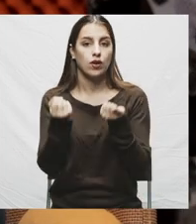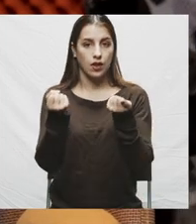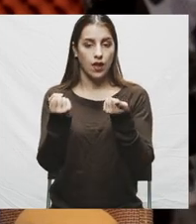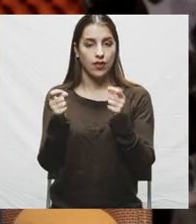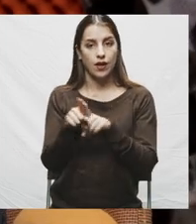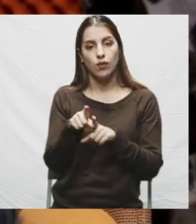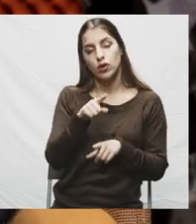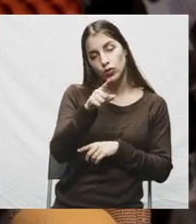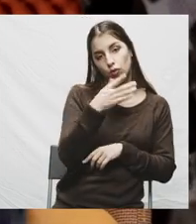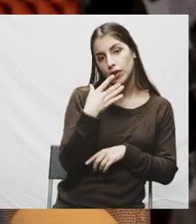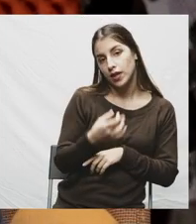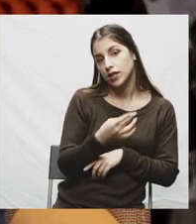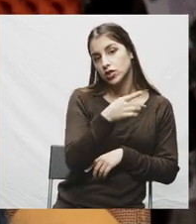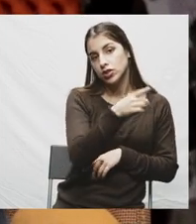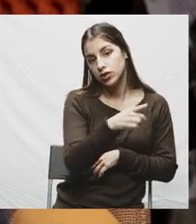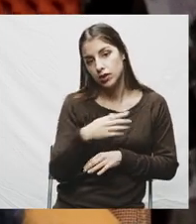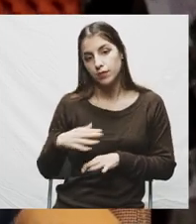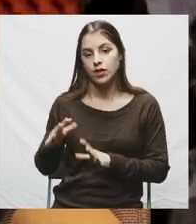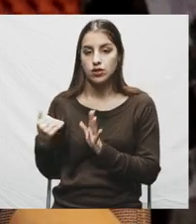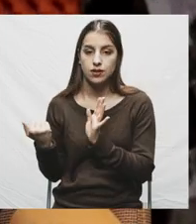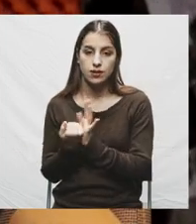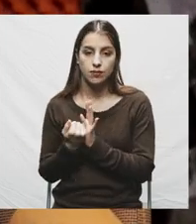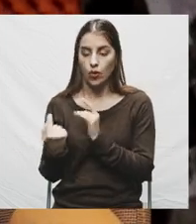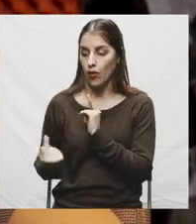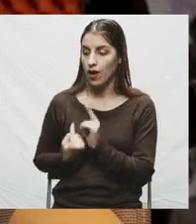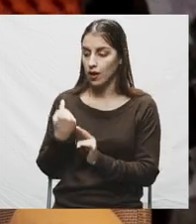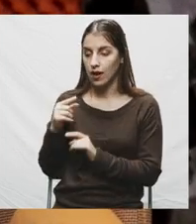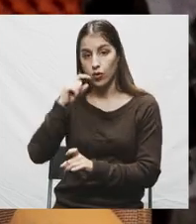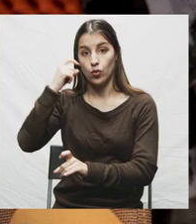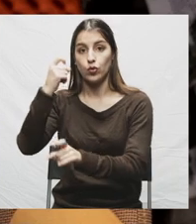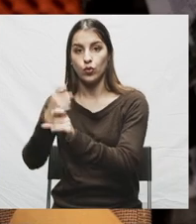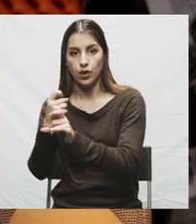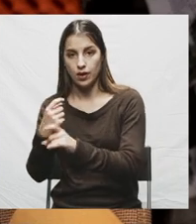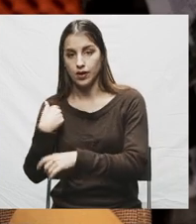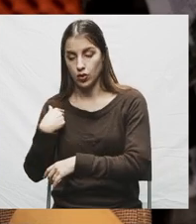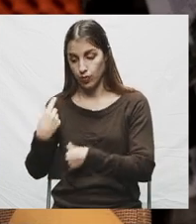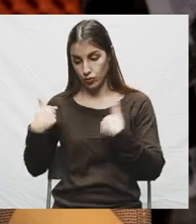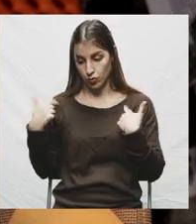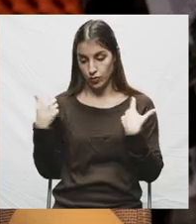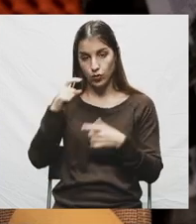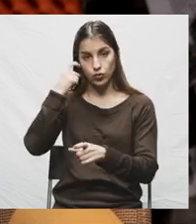something, simultaneously, of letting yourself go, but letting yourself go always with a hyper awareness… — With a guide.